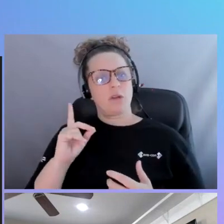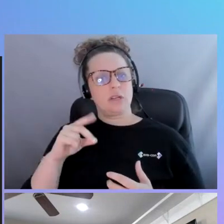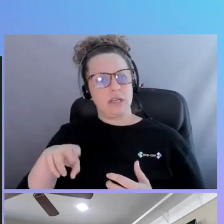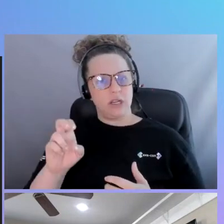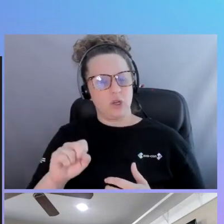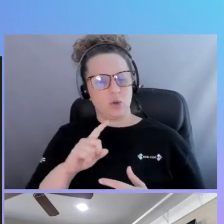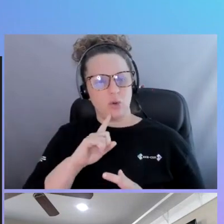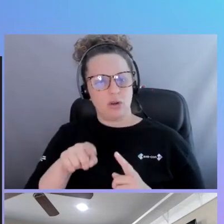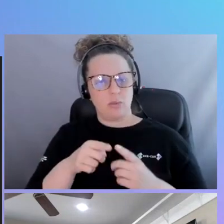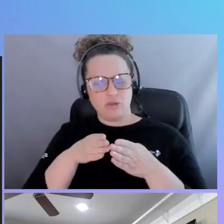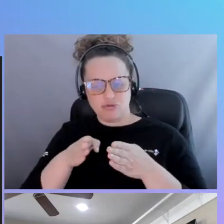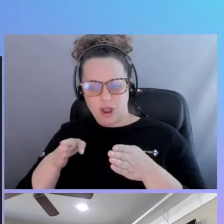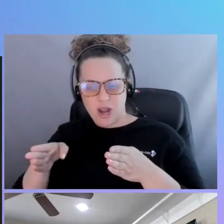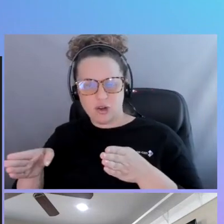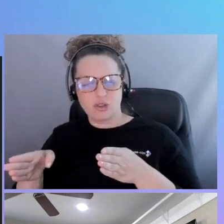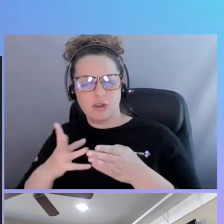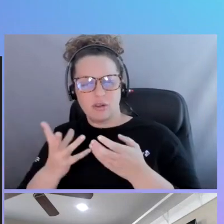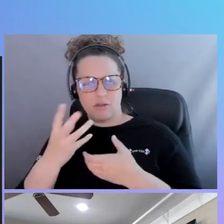it comes to strategy. Uh, that's what I do is help large